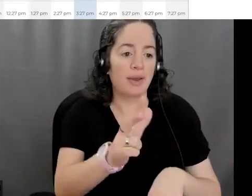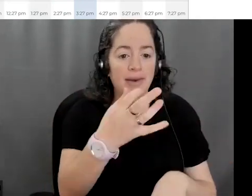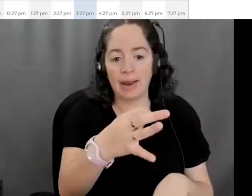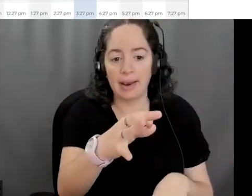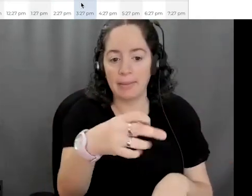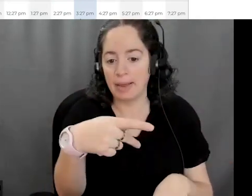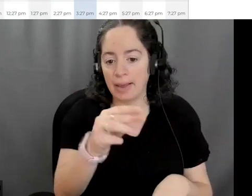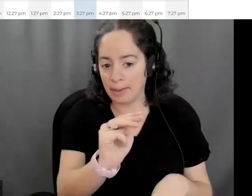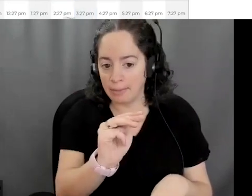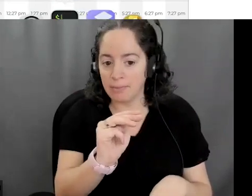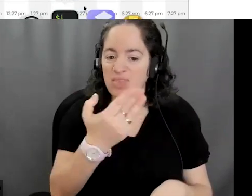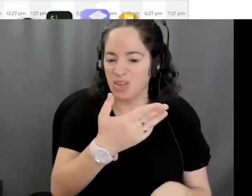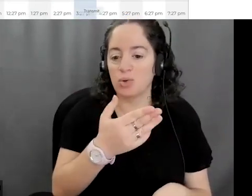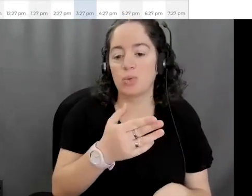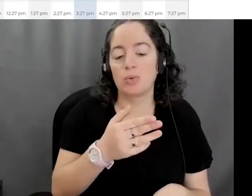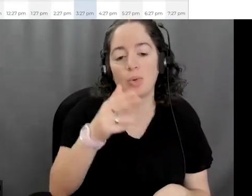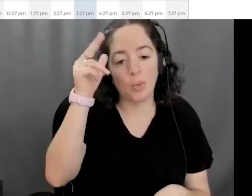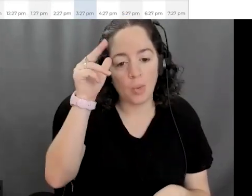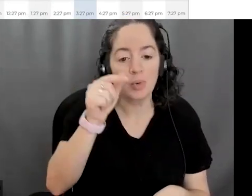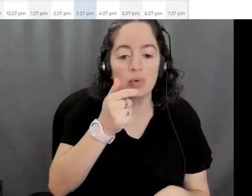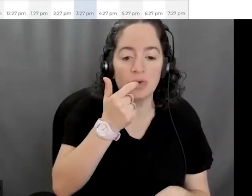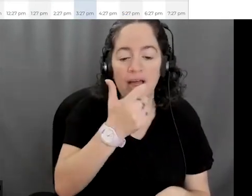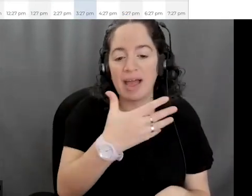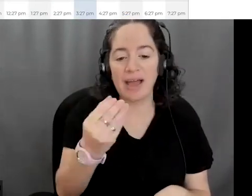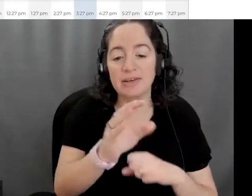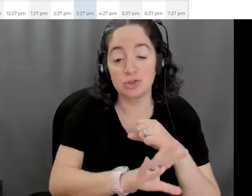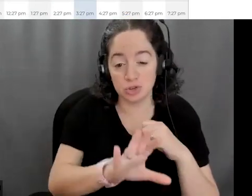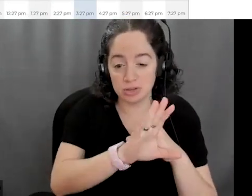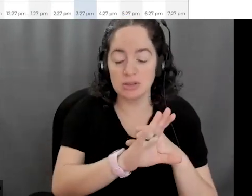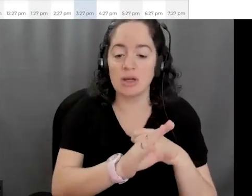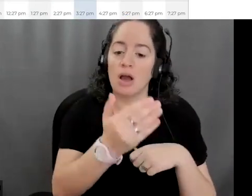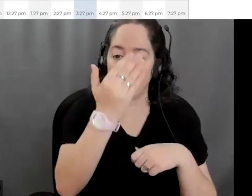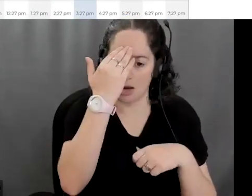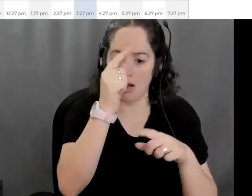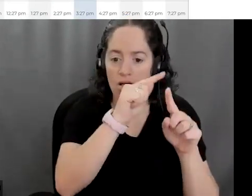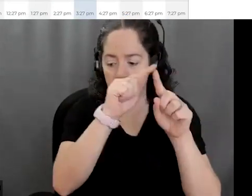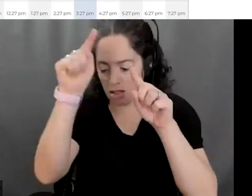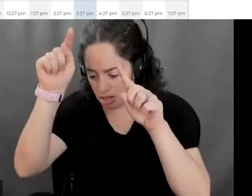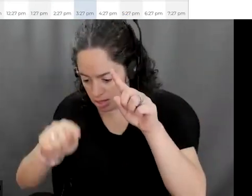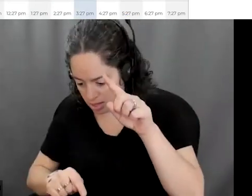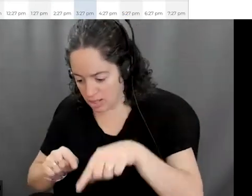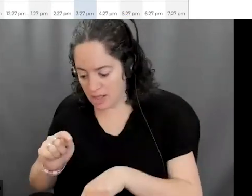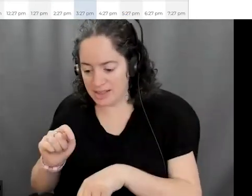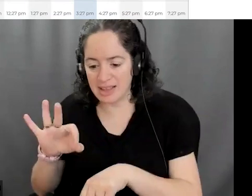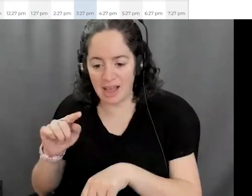I can see that I'm going to be getting off that bus at 3:28 at Taft Hill in Elizabeth.